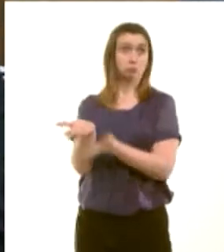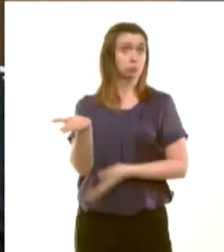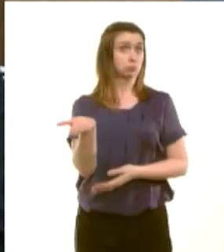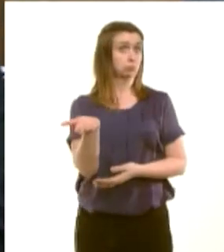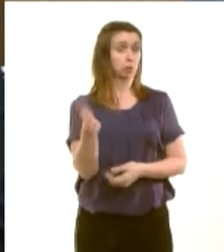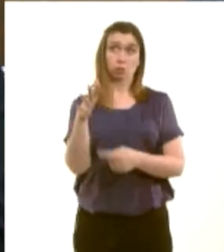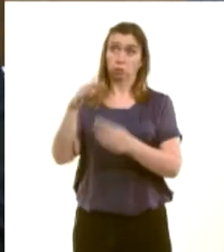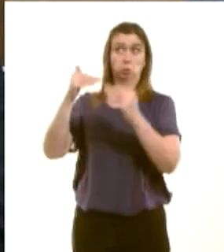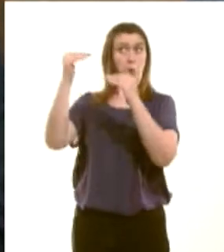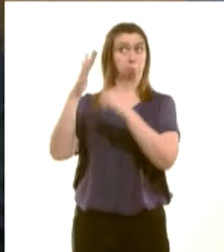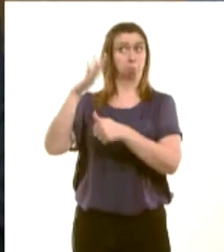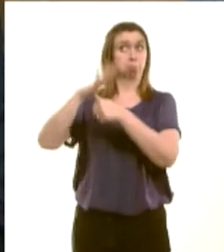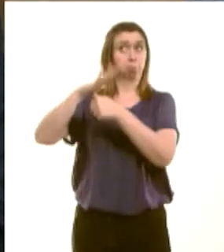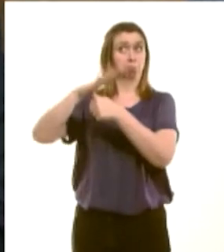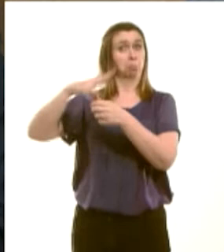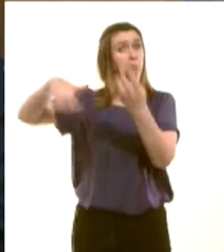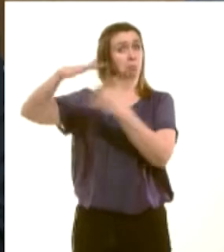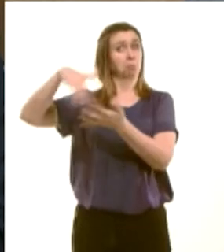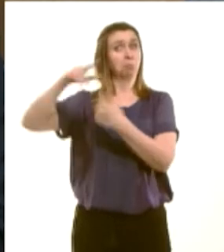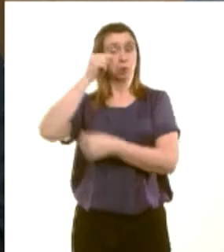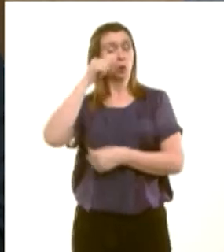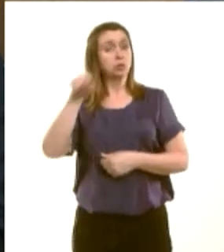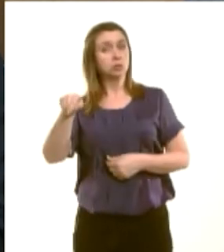inevitable, though, that with the establishment of a very specialised centre on the Glan Clwyd